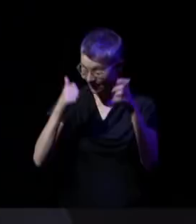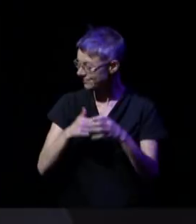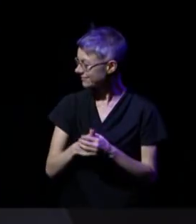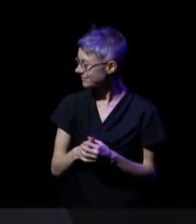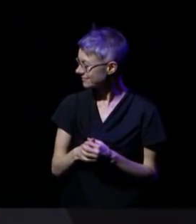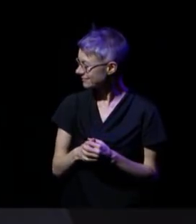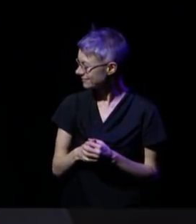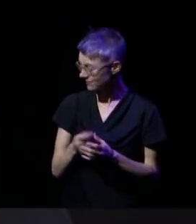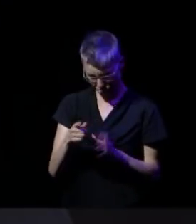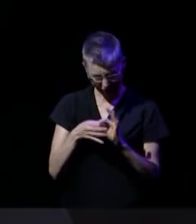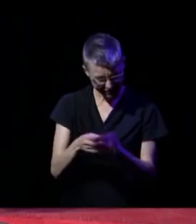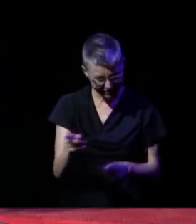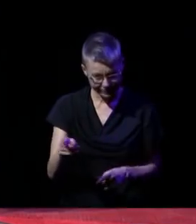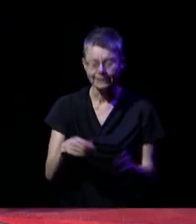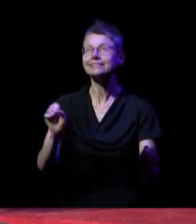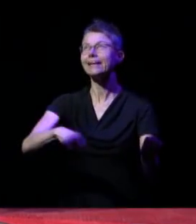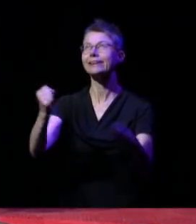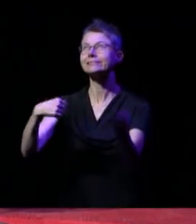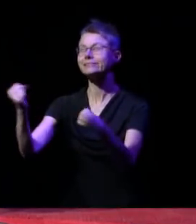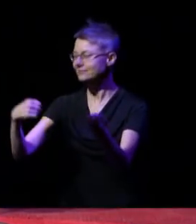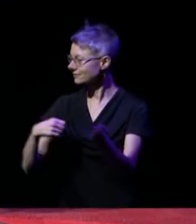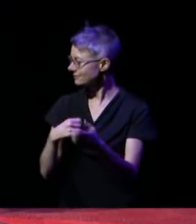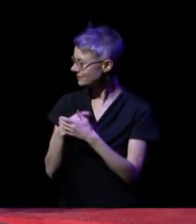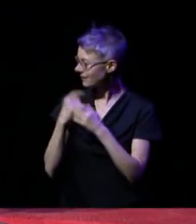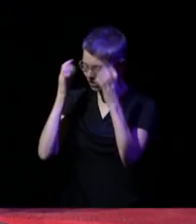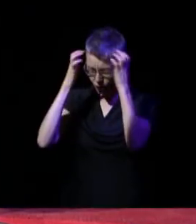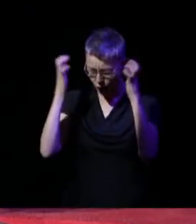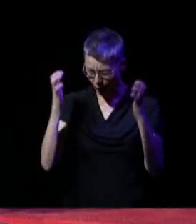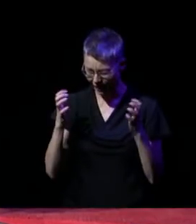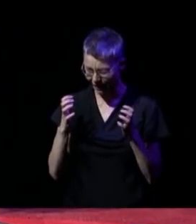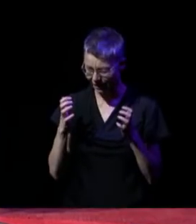do you all relate to this? I mean... Oh, yeah. Especially I think with curly hair, everybody's hair, women.